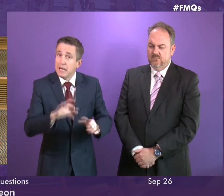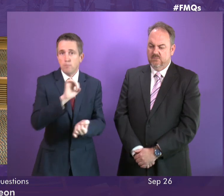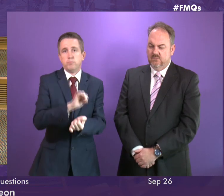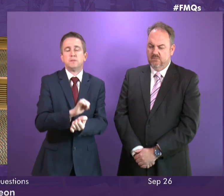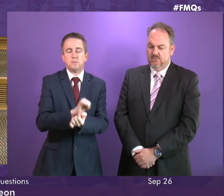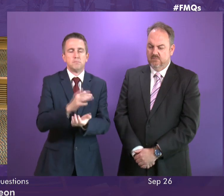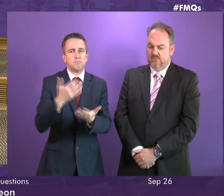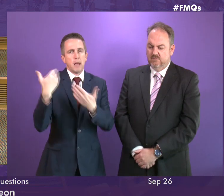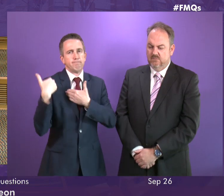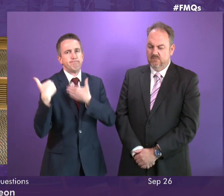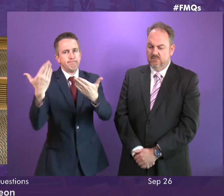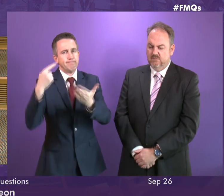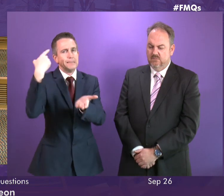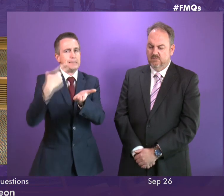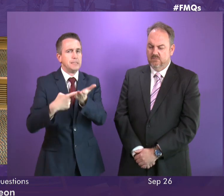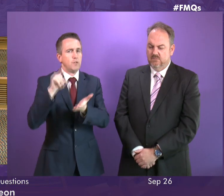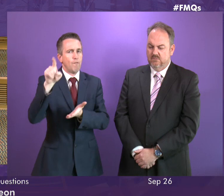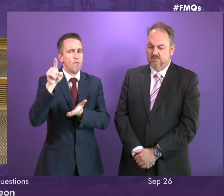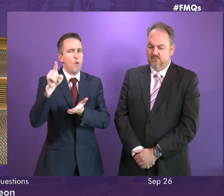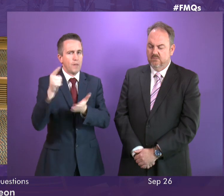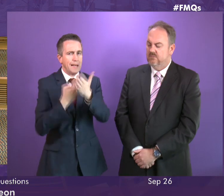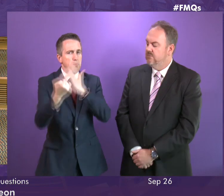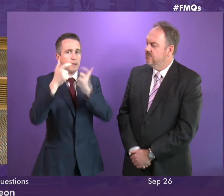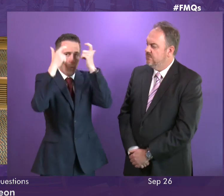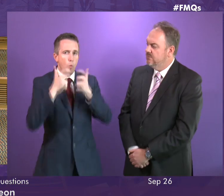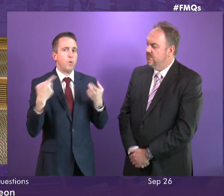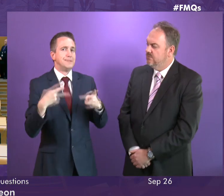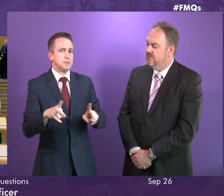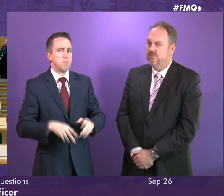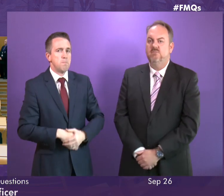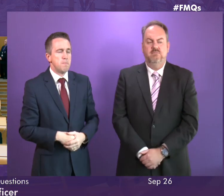case is, rightly and properly, a matter for the independent court system.